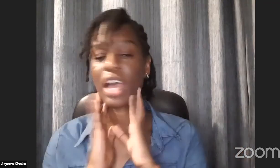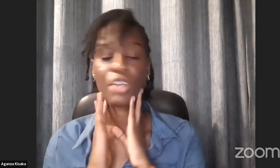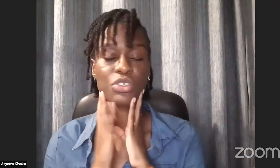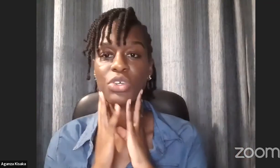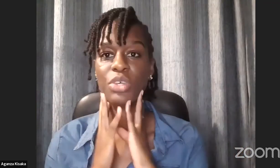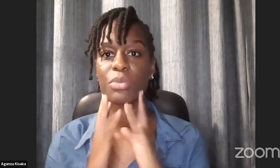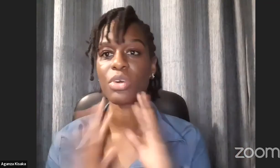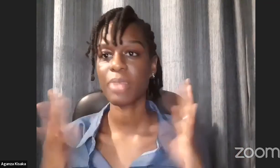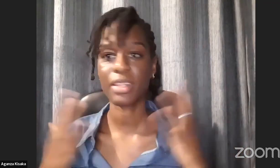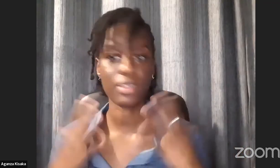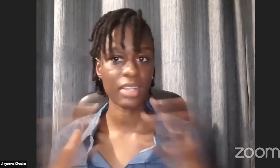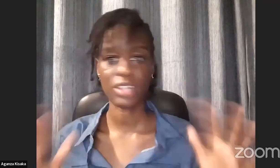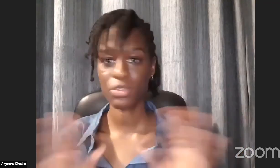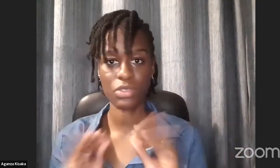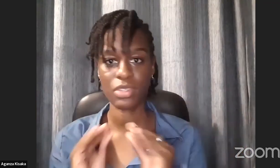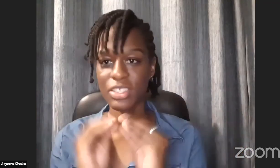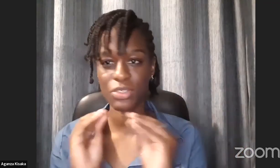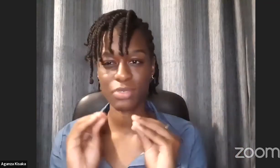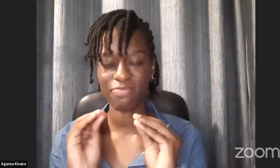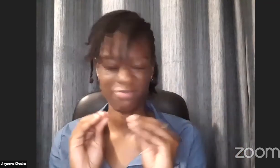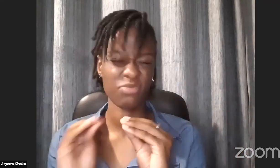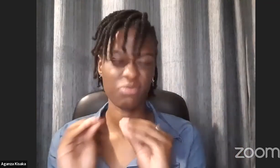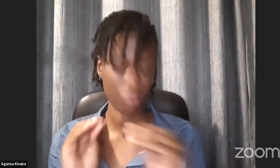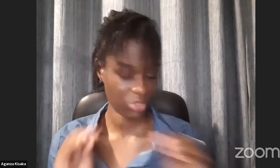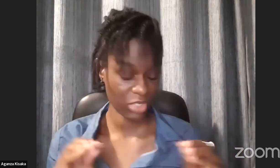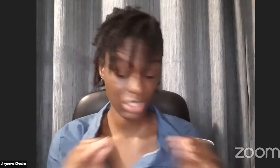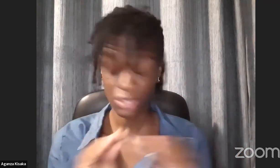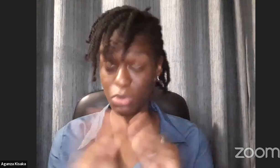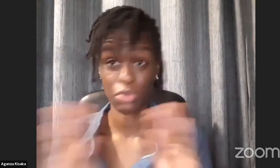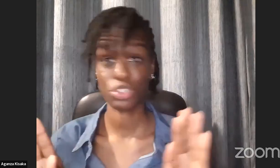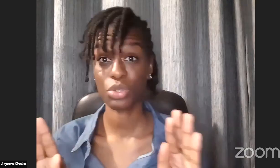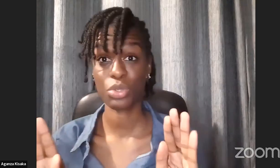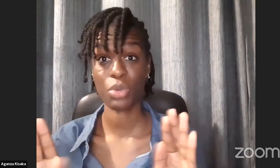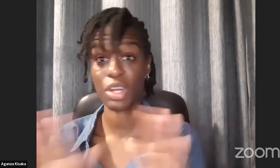I could show you more, but that's just show the work